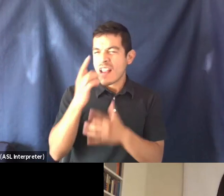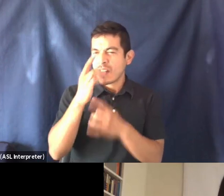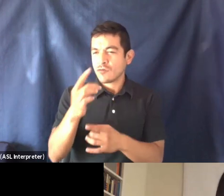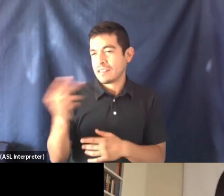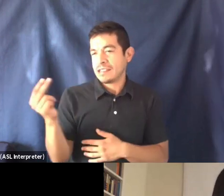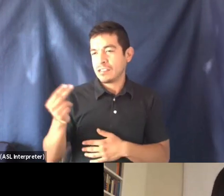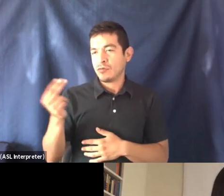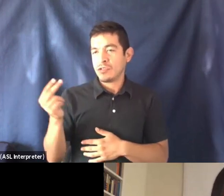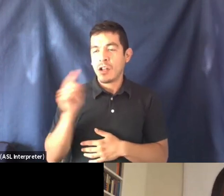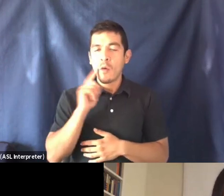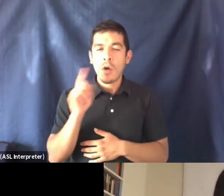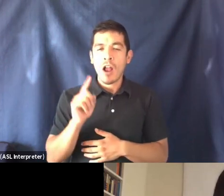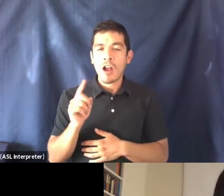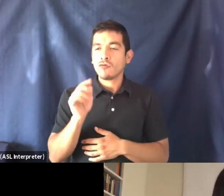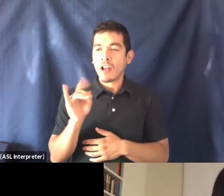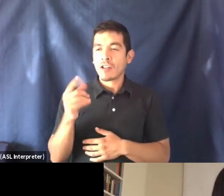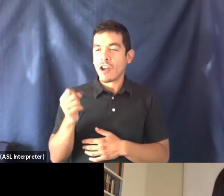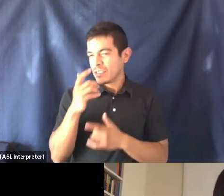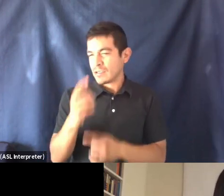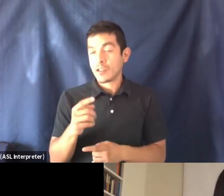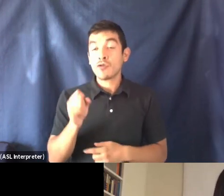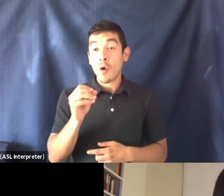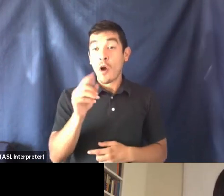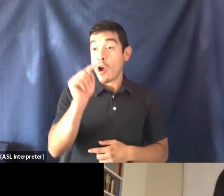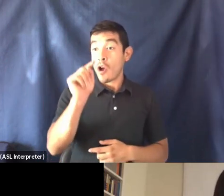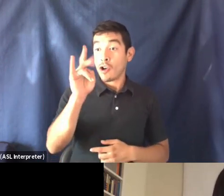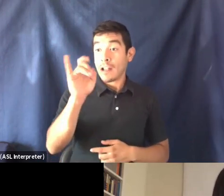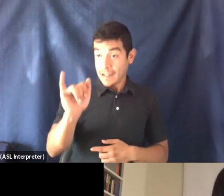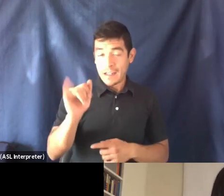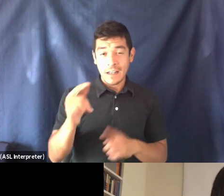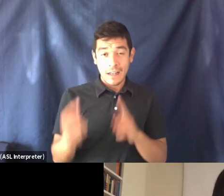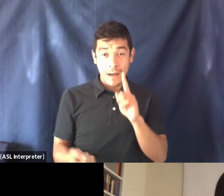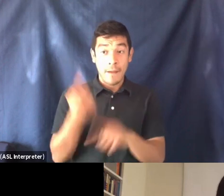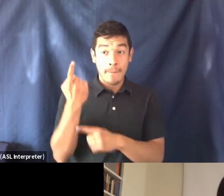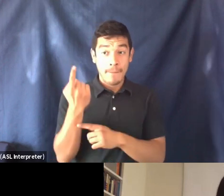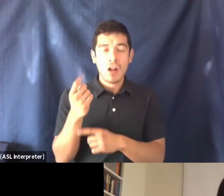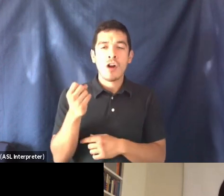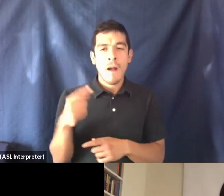And when I scouted it on back in 2017 it was just so remarkable to see a society